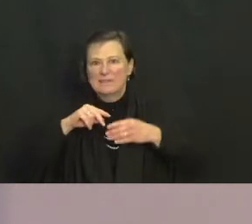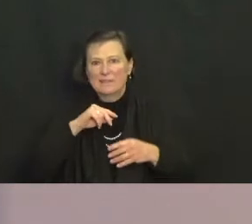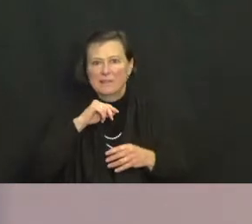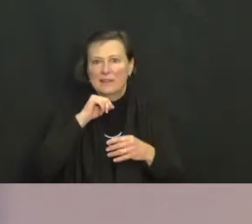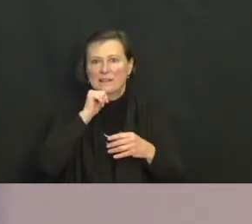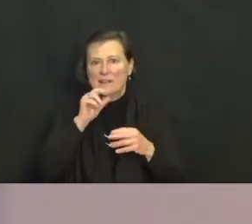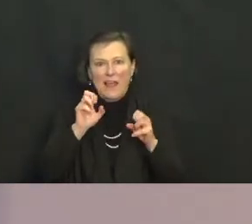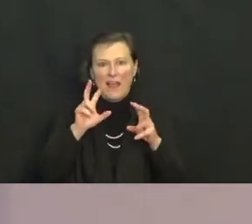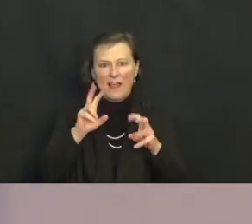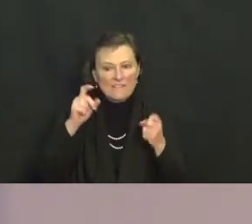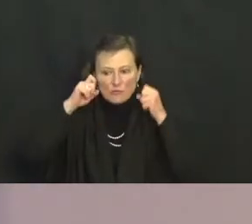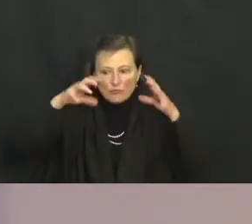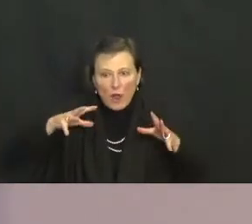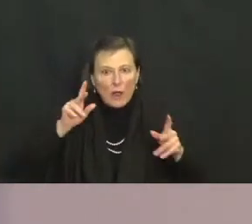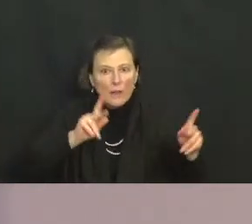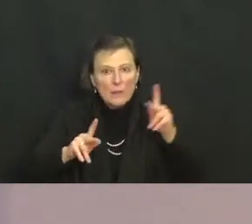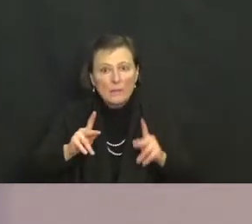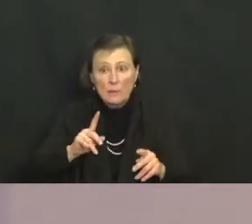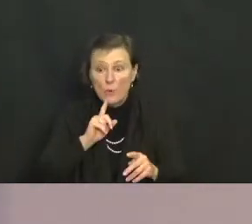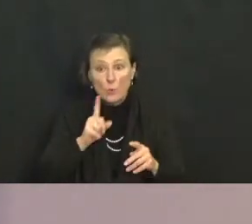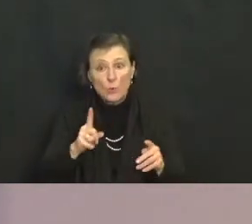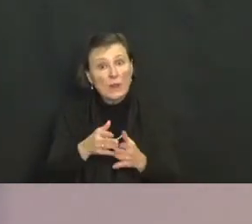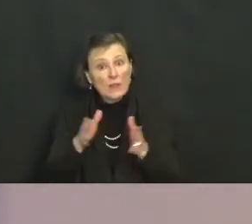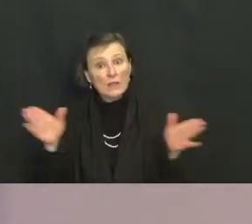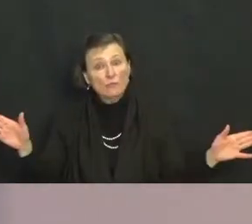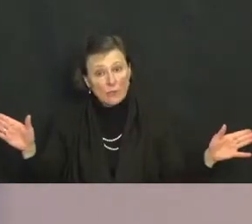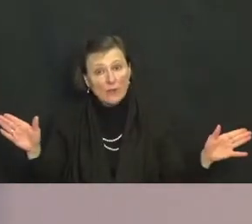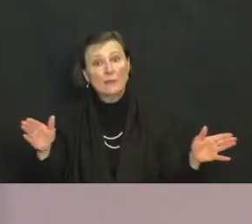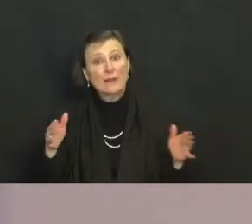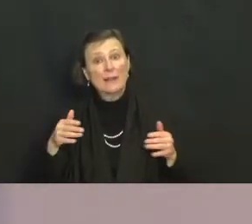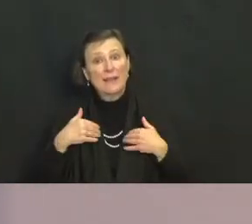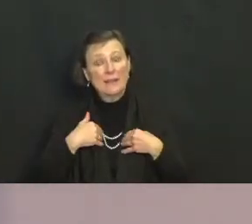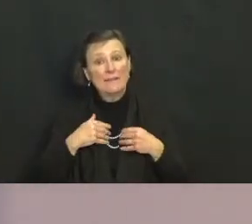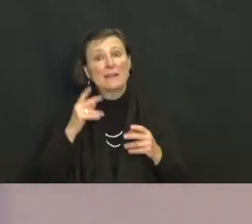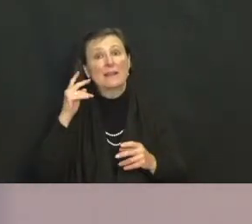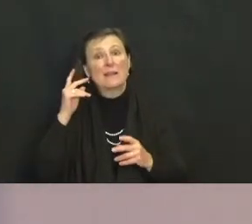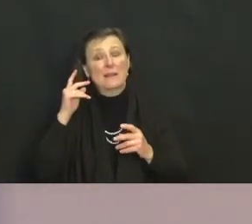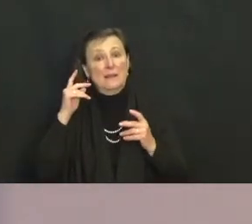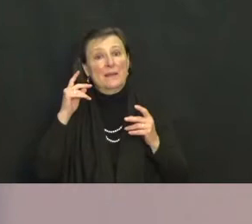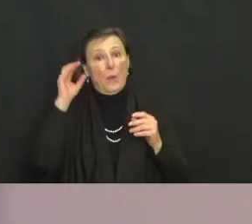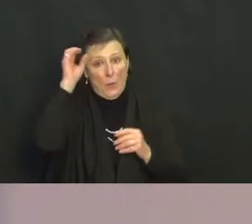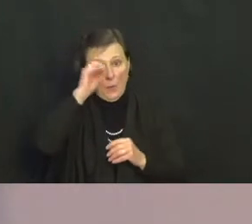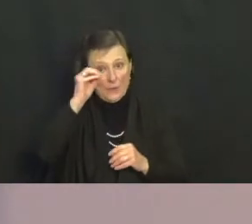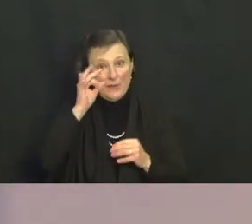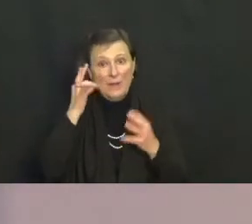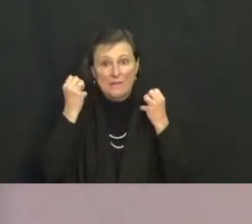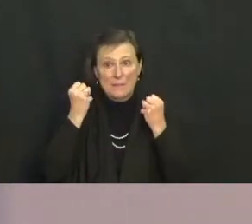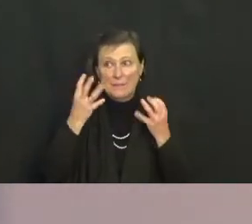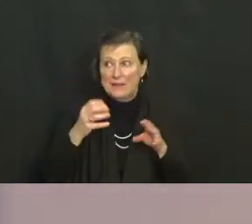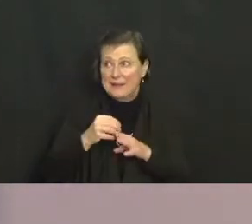And, generally reflected the opinion of many, and my white community, the only one I knew.